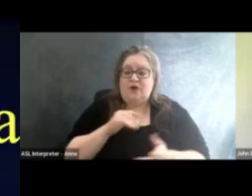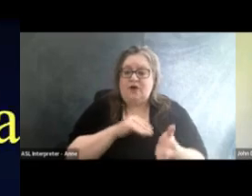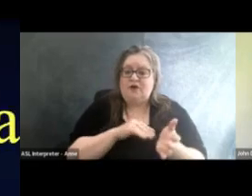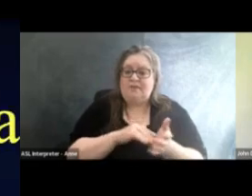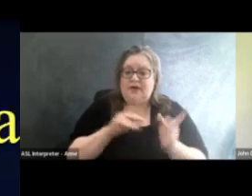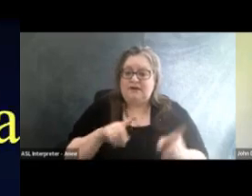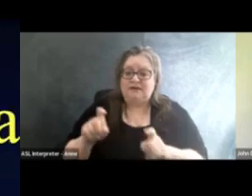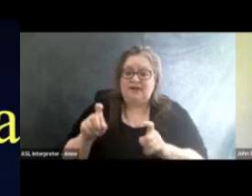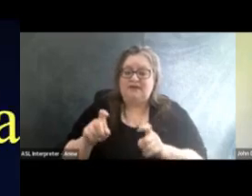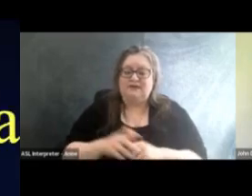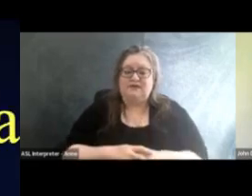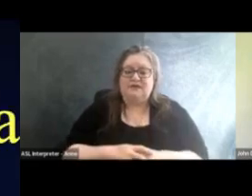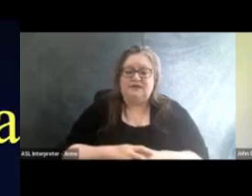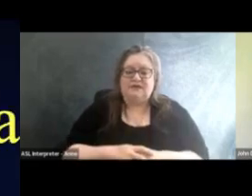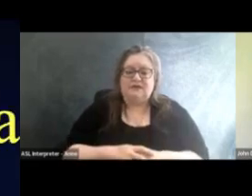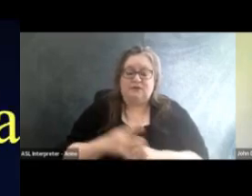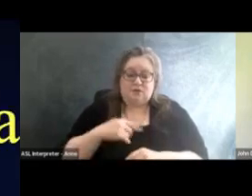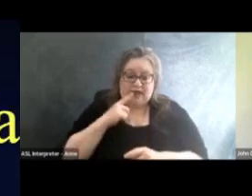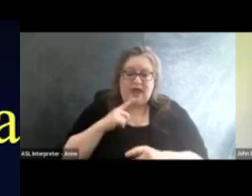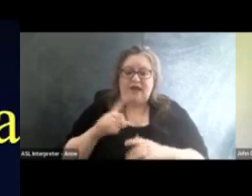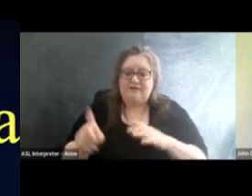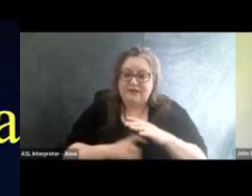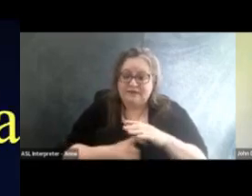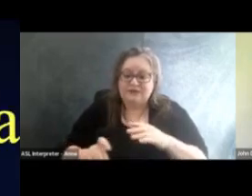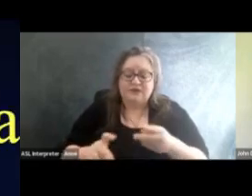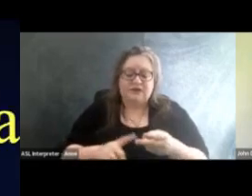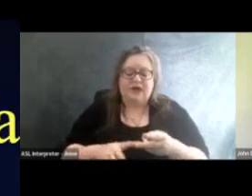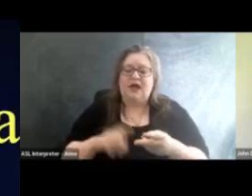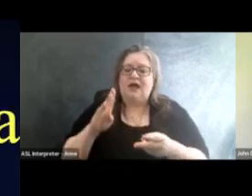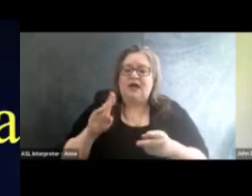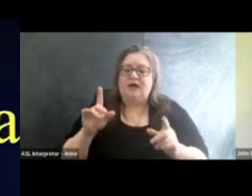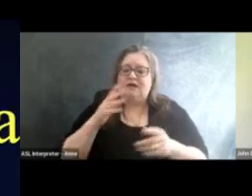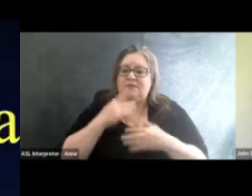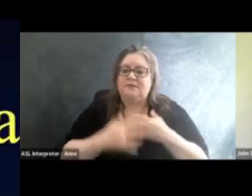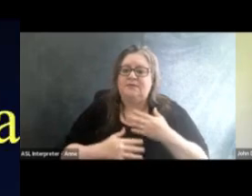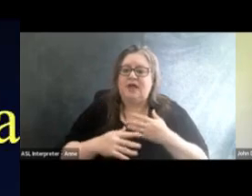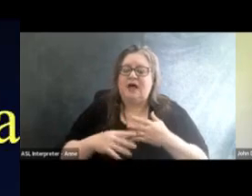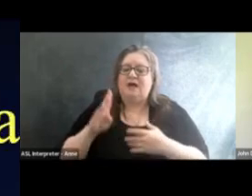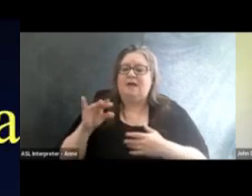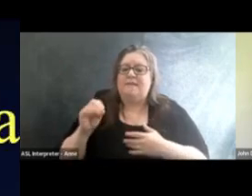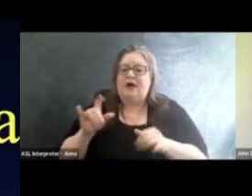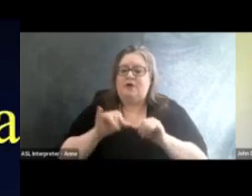have imaging and we have blood biomarkers for some detection of